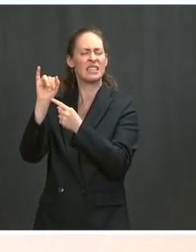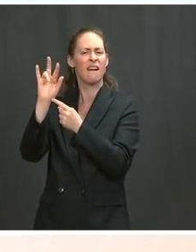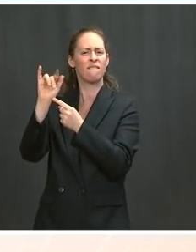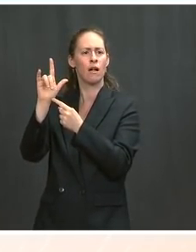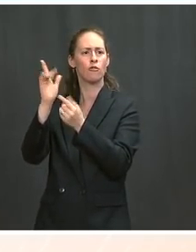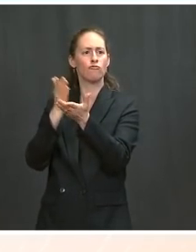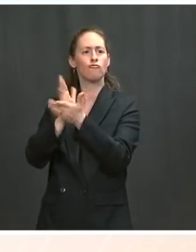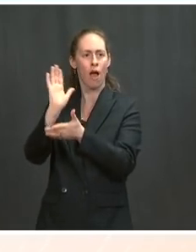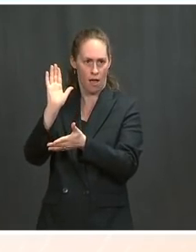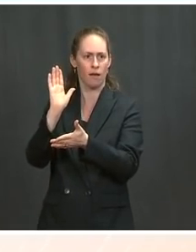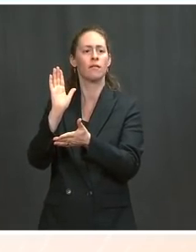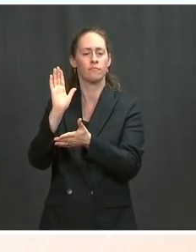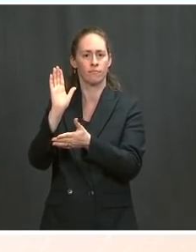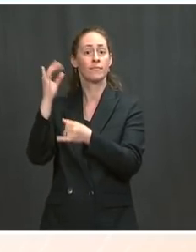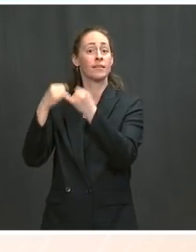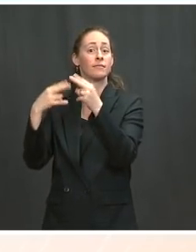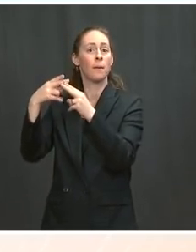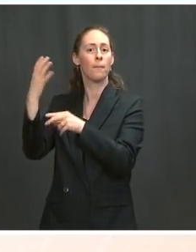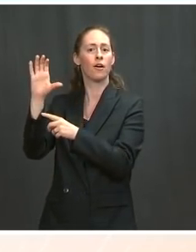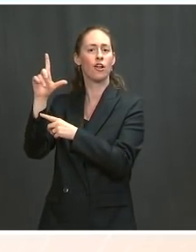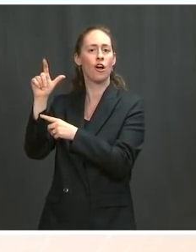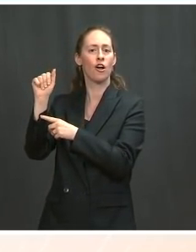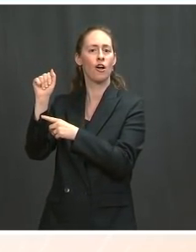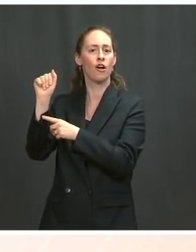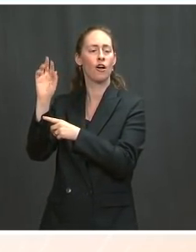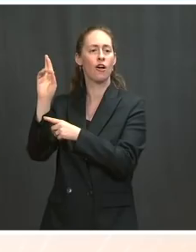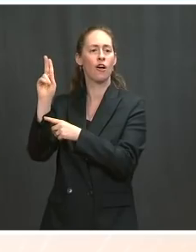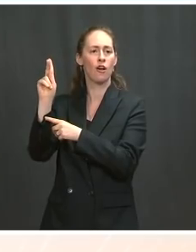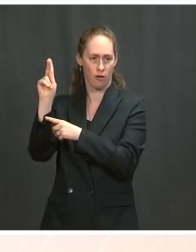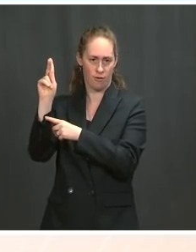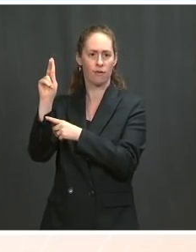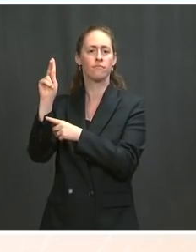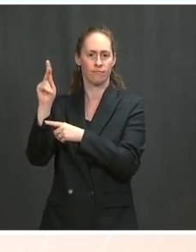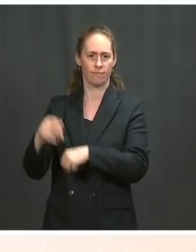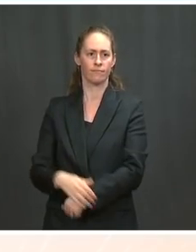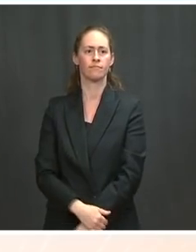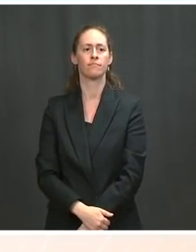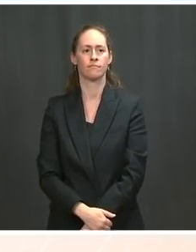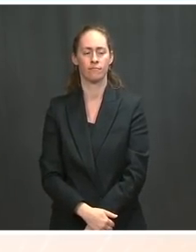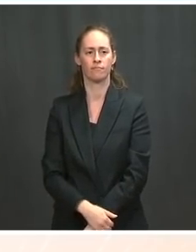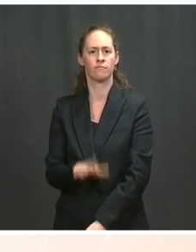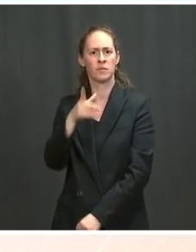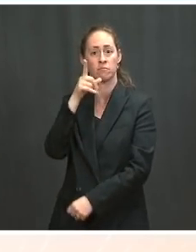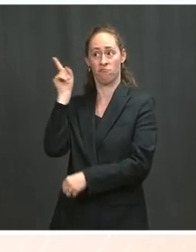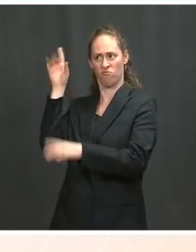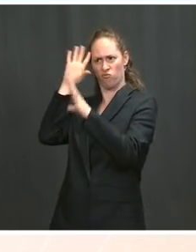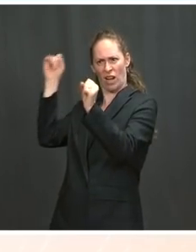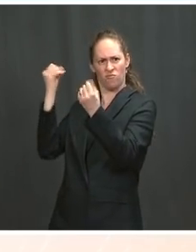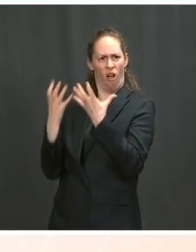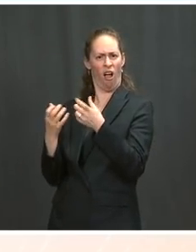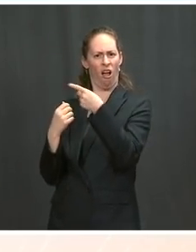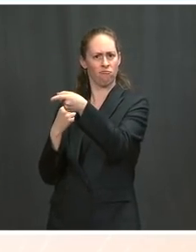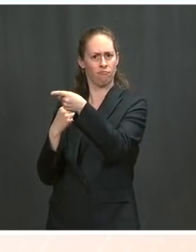now nominated her to lead -- coming full circle. Along the way, she personally prosecuted crimes based on hatred and bigotry,